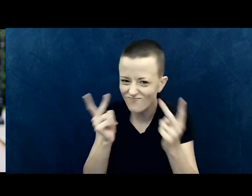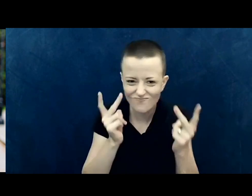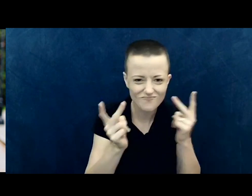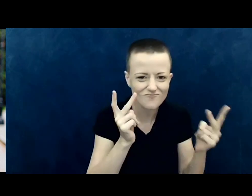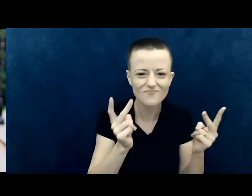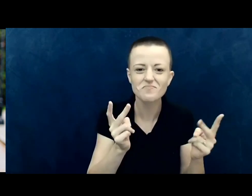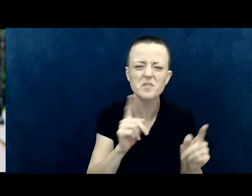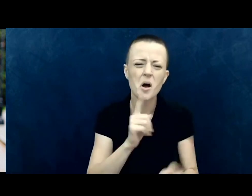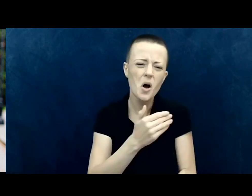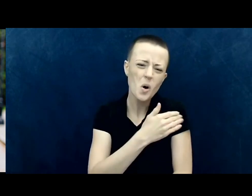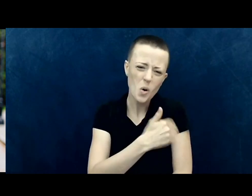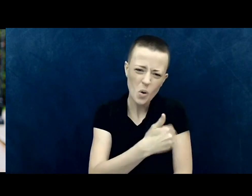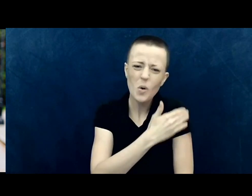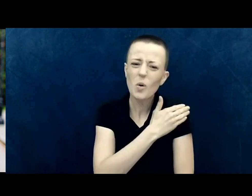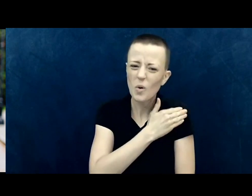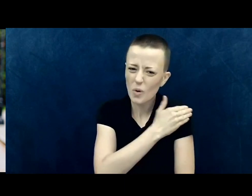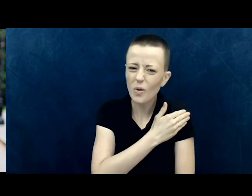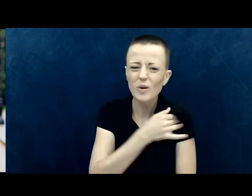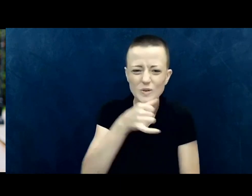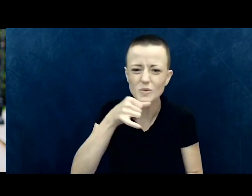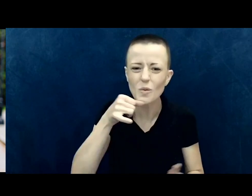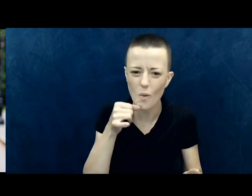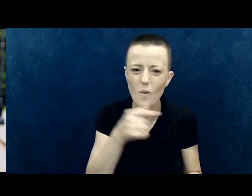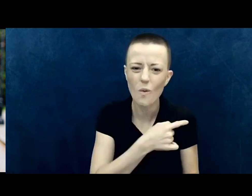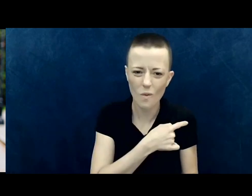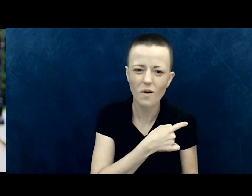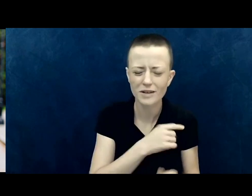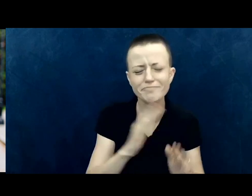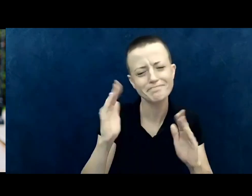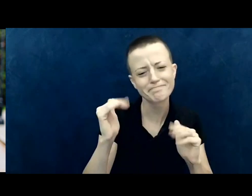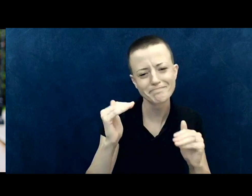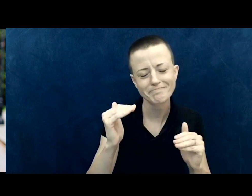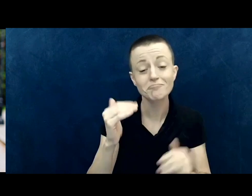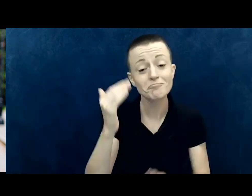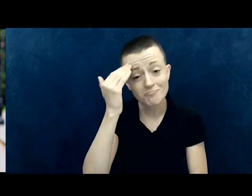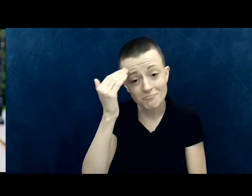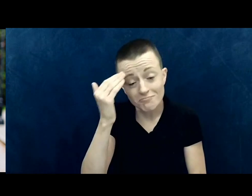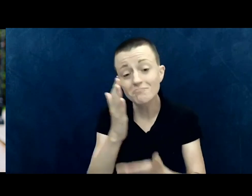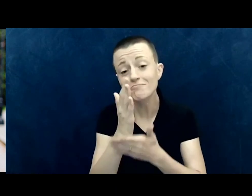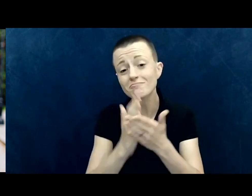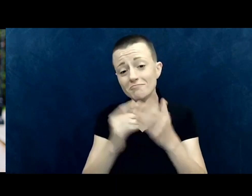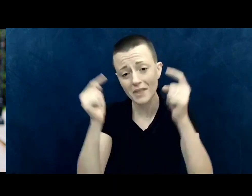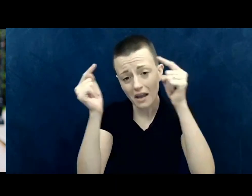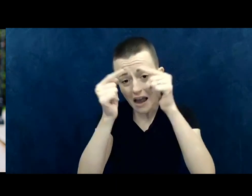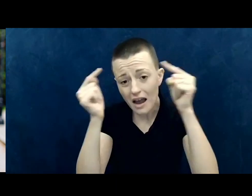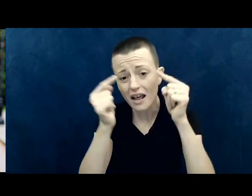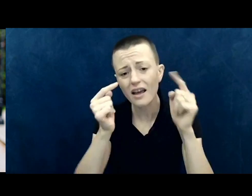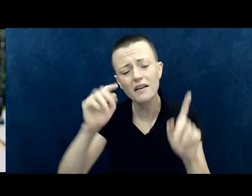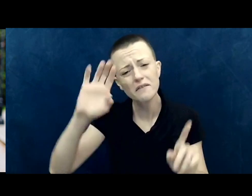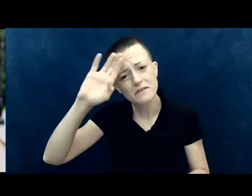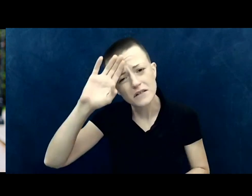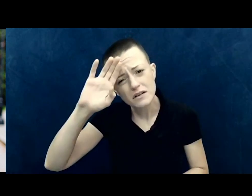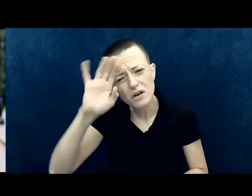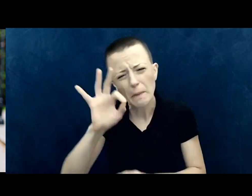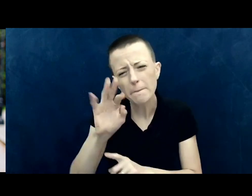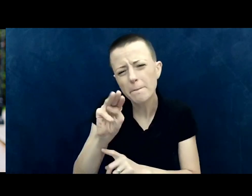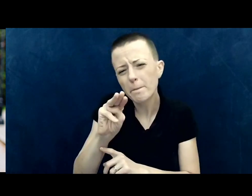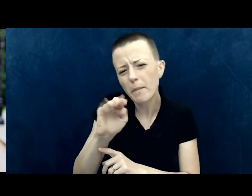It is also common to have some tiredness, headache, muscle pain, or mild fever. These are actually all signs that the vaccine is working